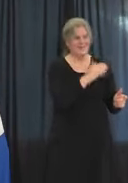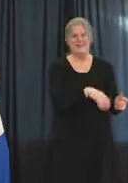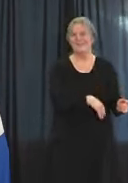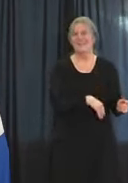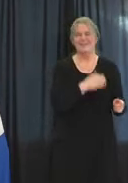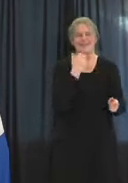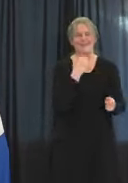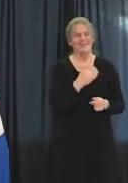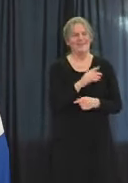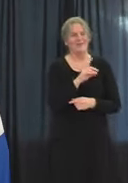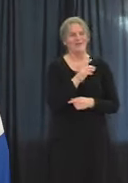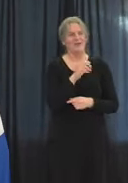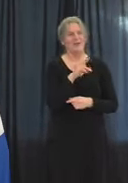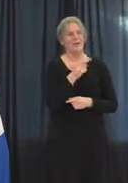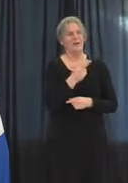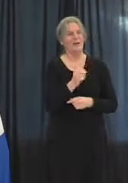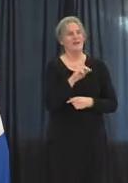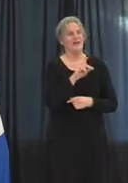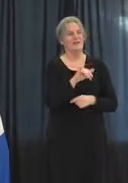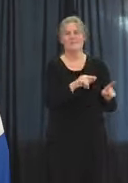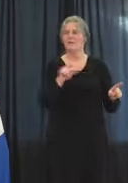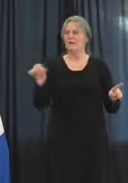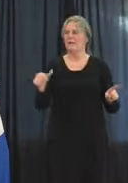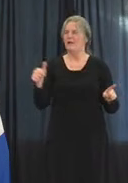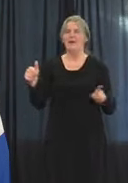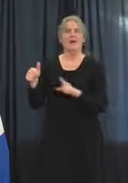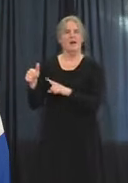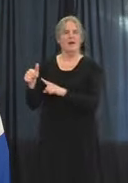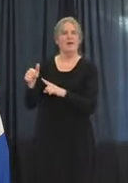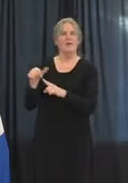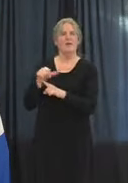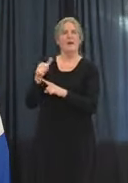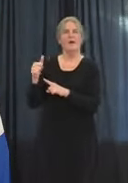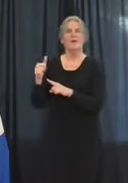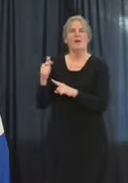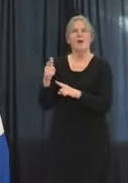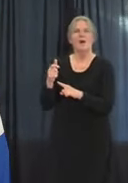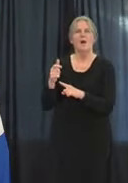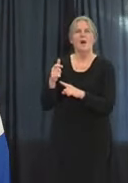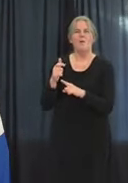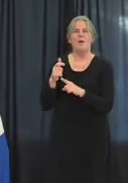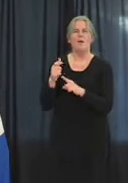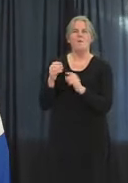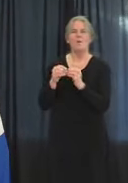Sorry. Thank you, Dr Hanley. Thank you very much. I just want to make some concluding remarks to wrap